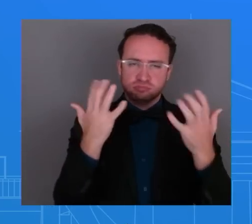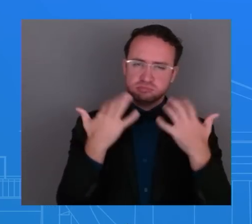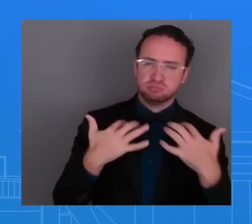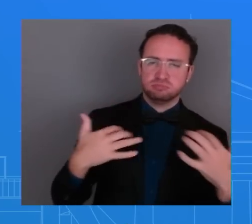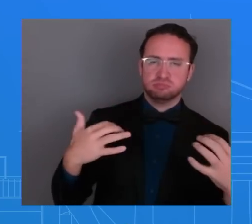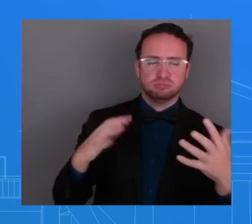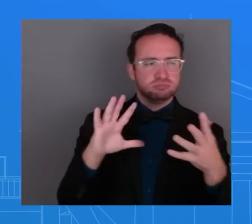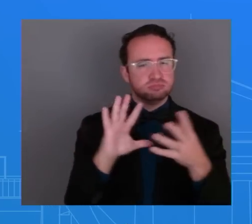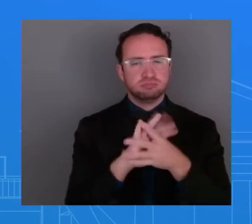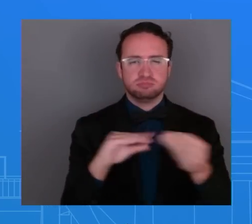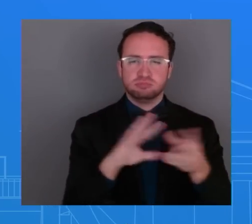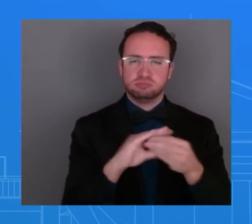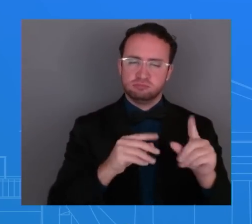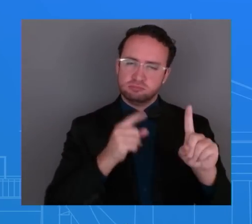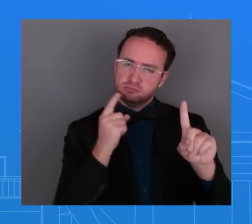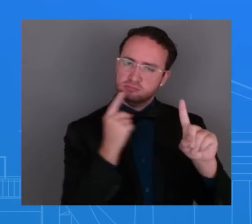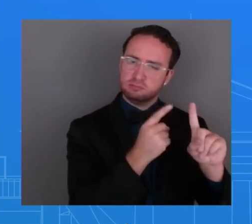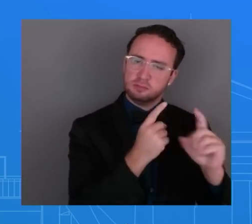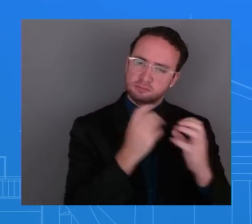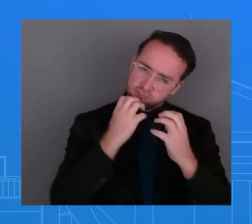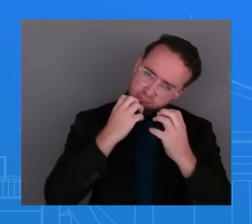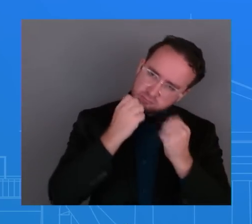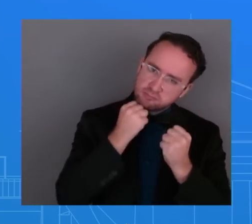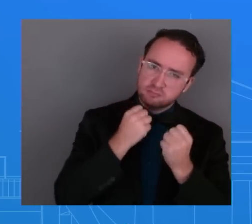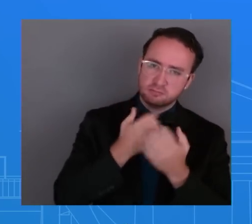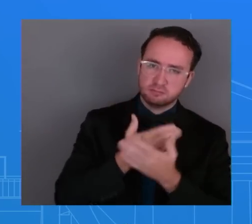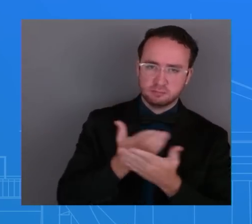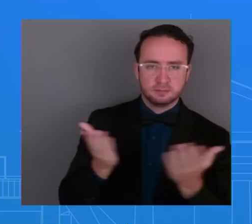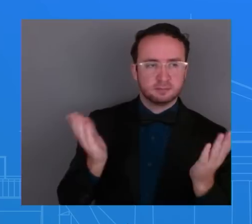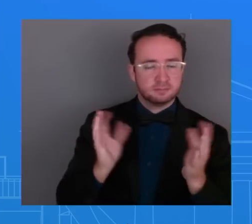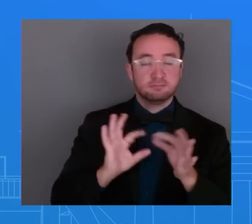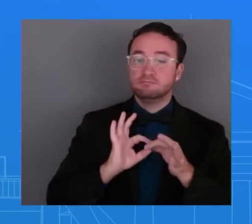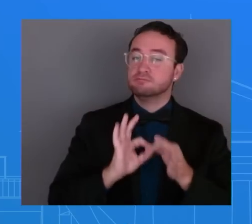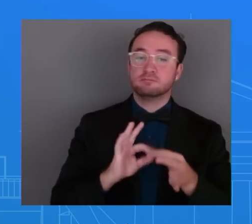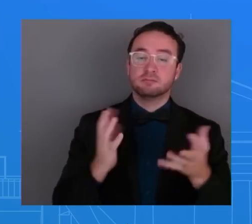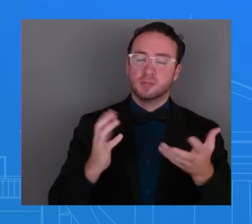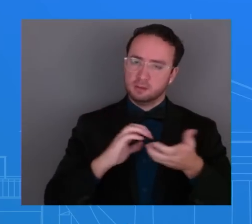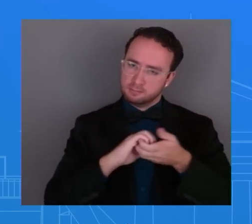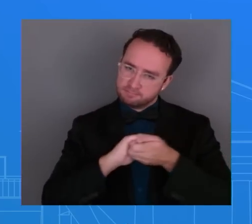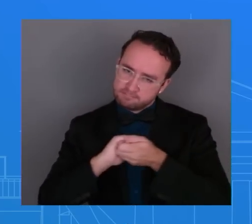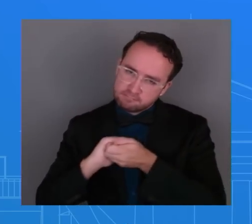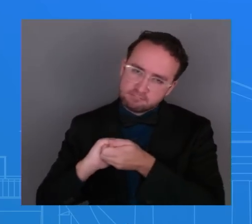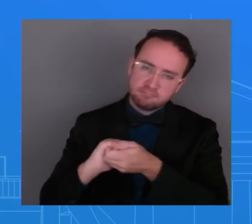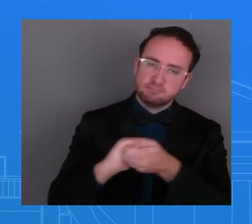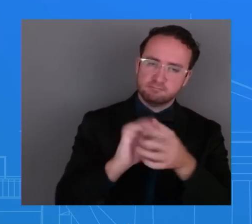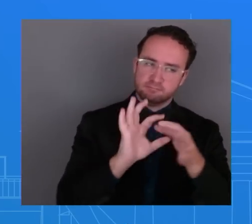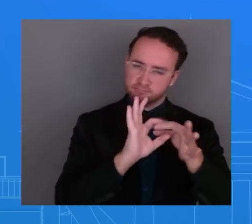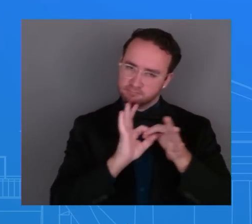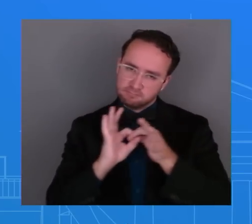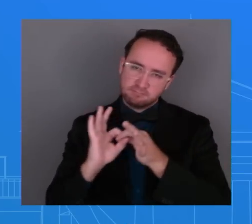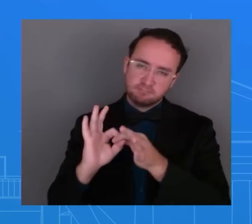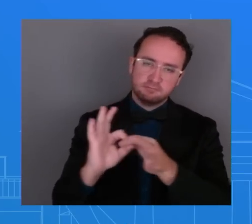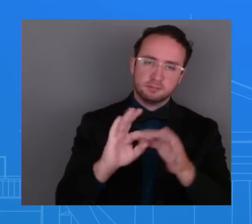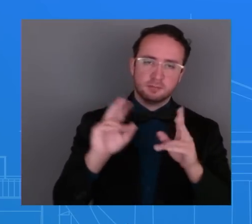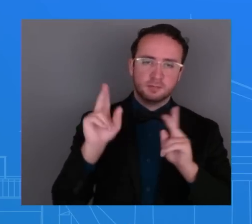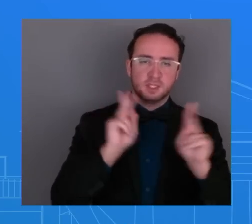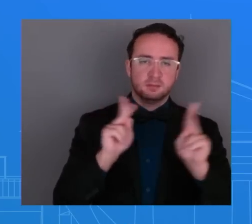It's an opportunity to be in front of millions of Americans to talk about what we've done in the last three and a half years.